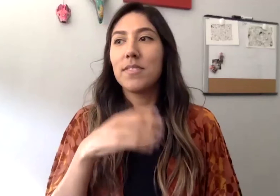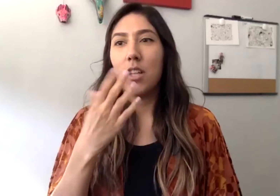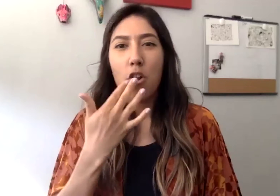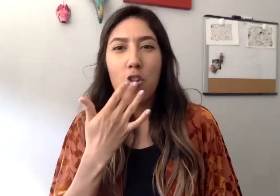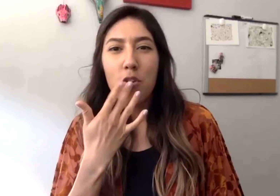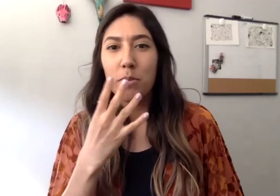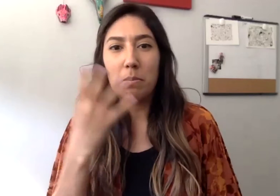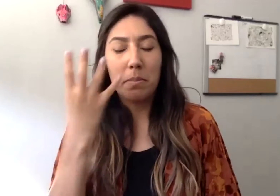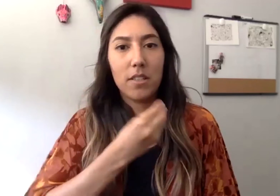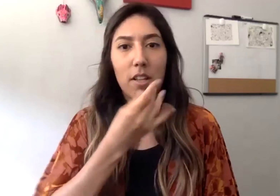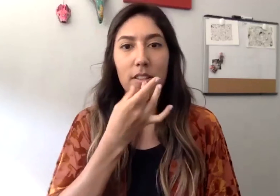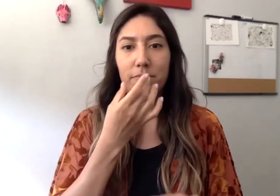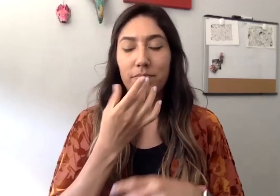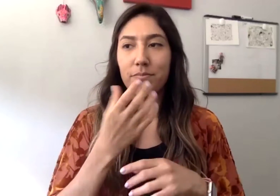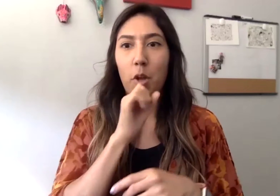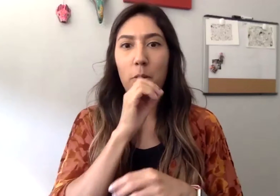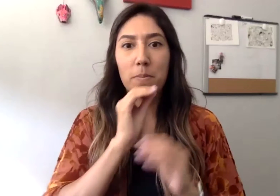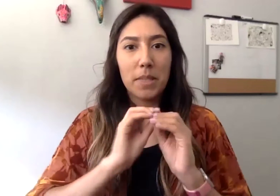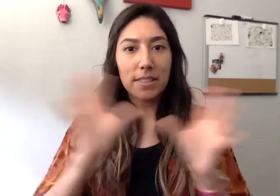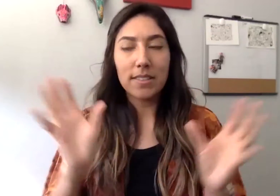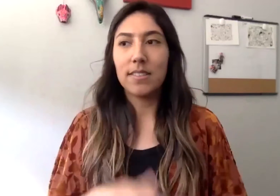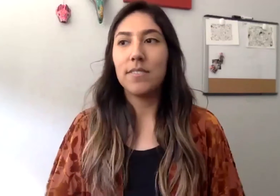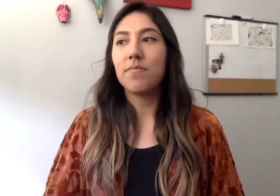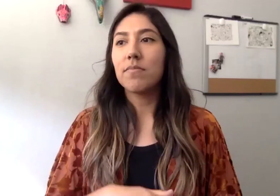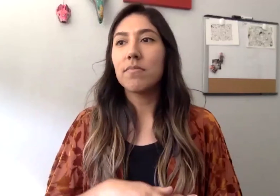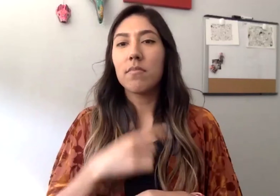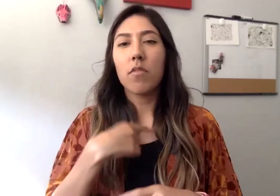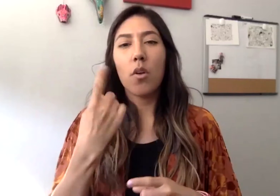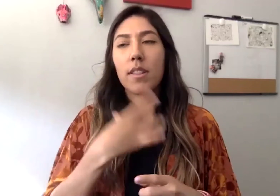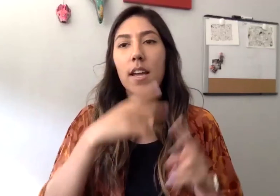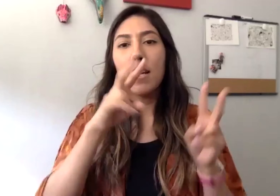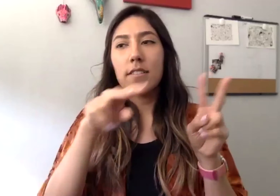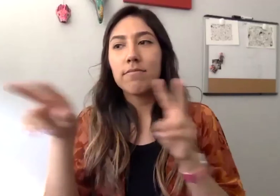poppy happens to be one of my favorite flowers. The vibrant orange colors are